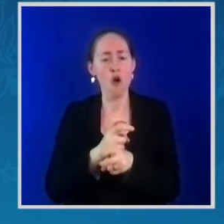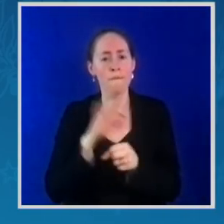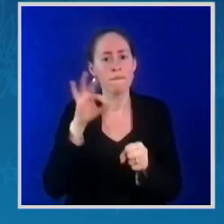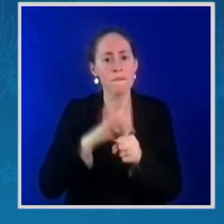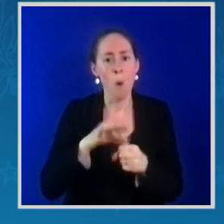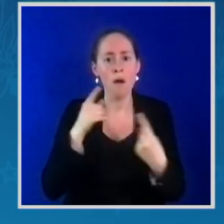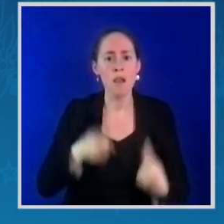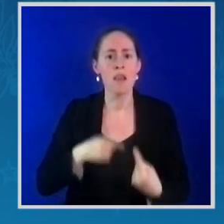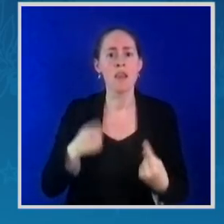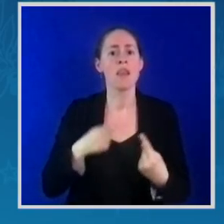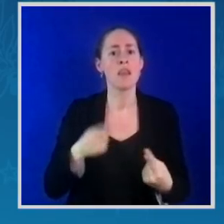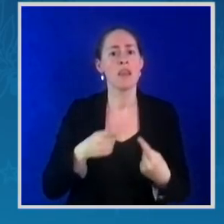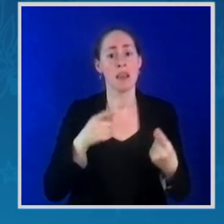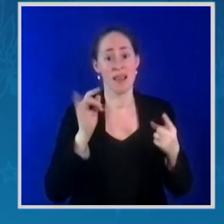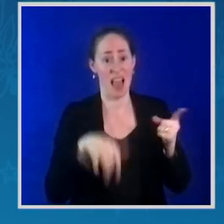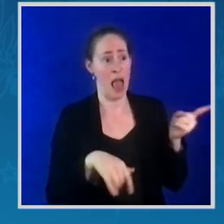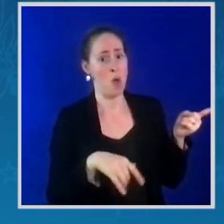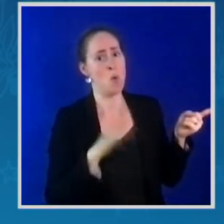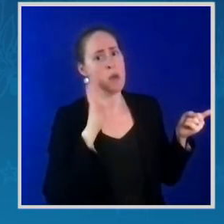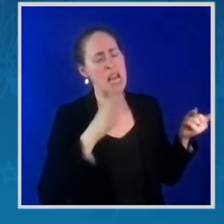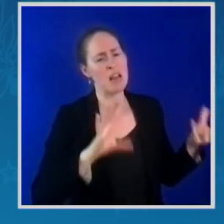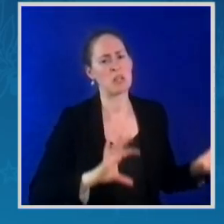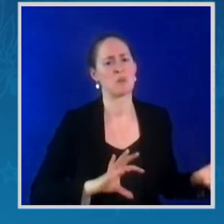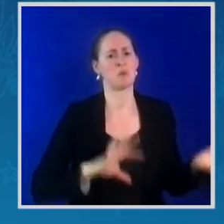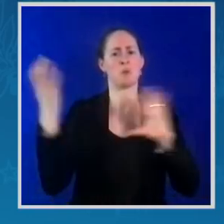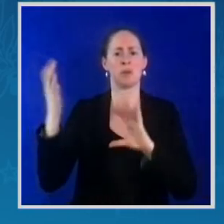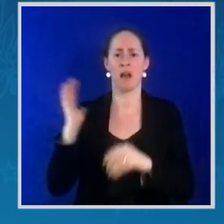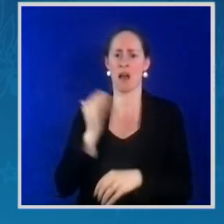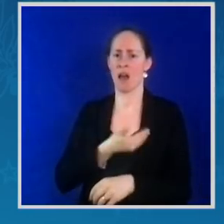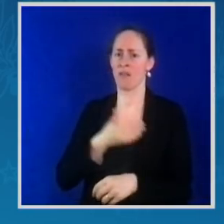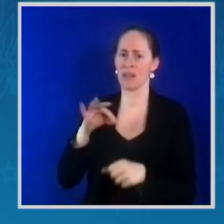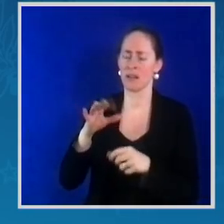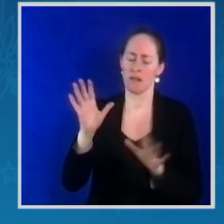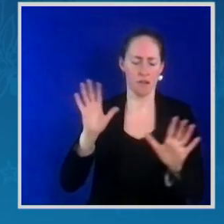So, we're not going to give up talking about what the fix looks like.